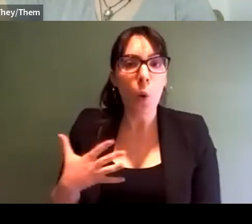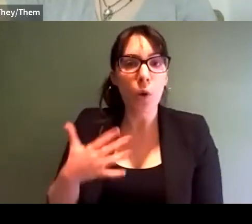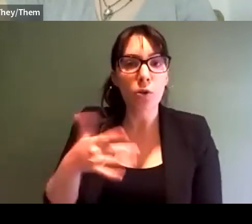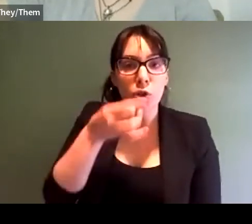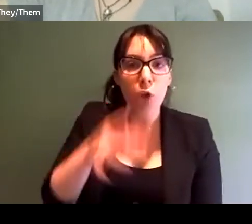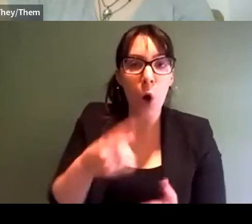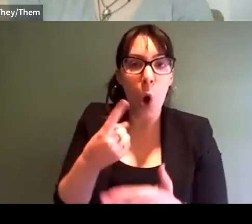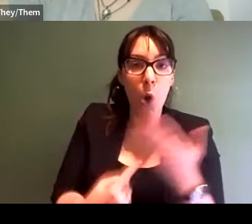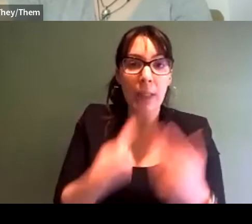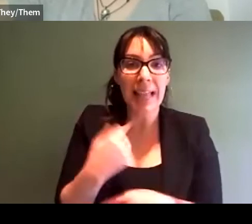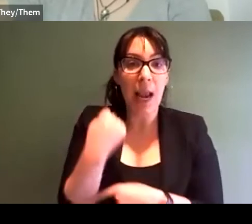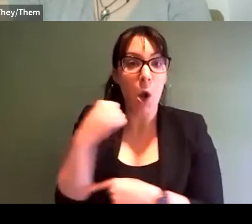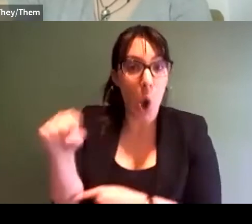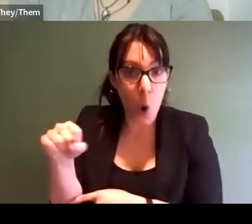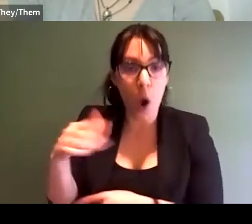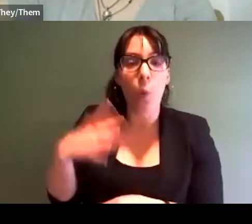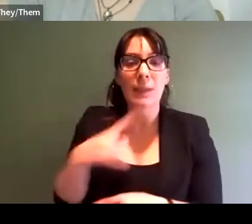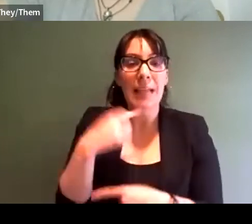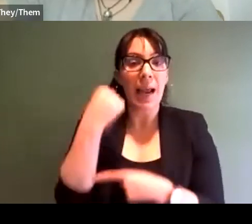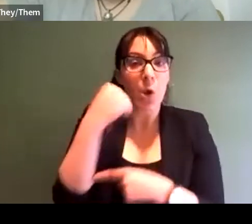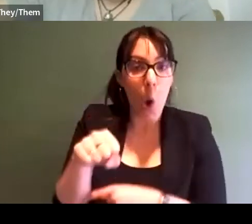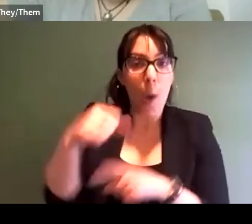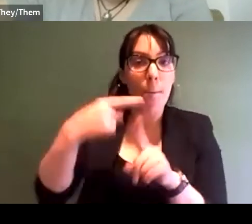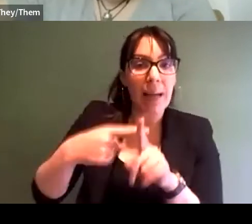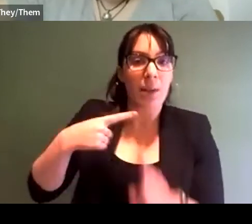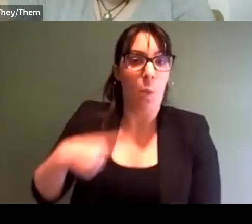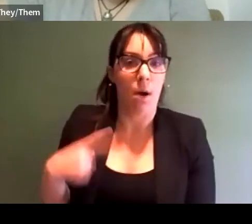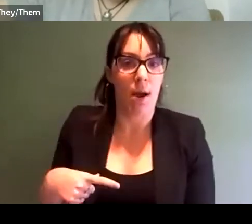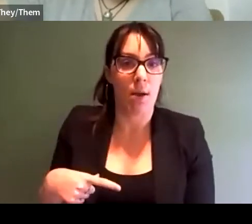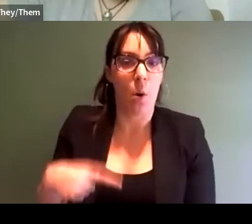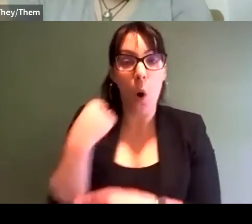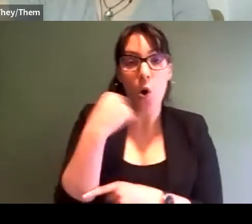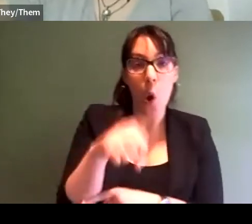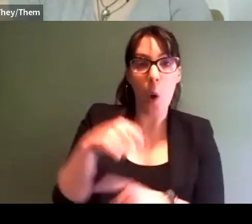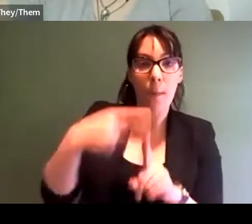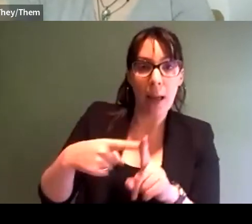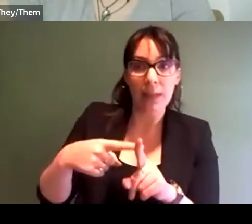If your child can then say why what it's doing for them.